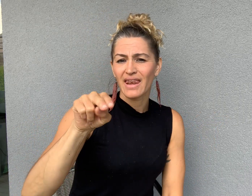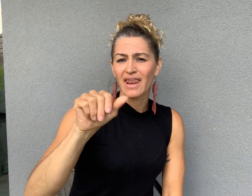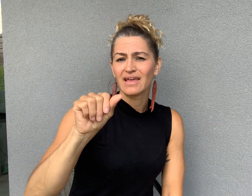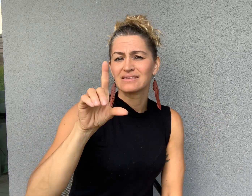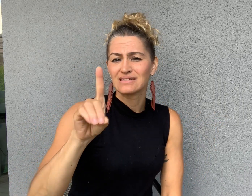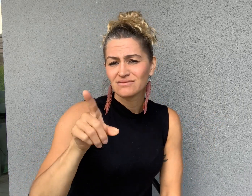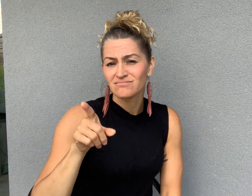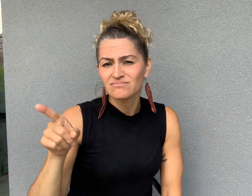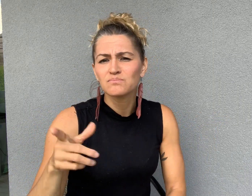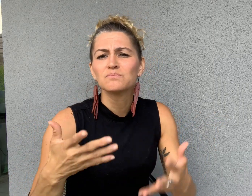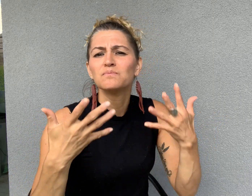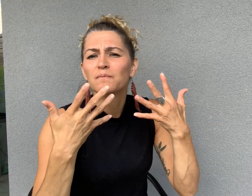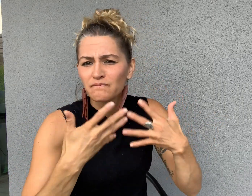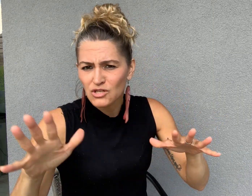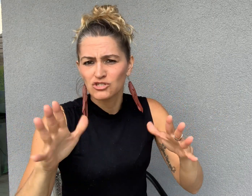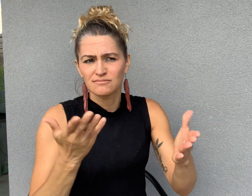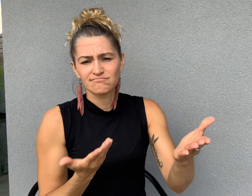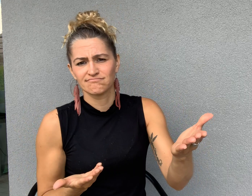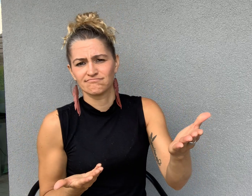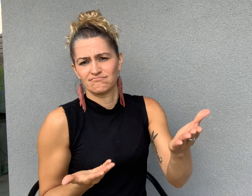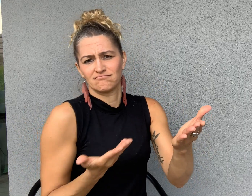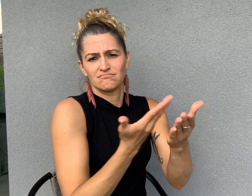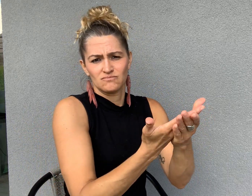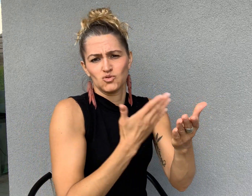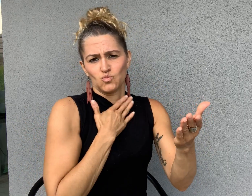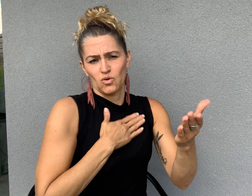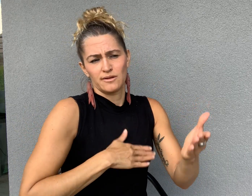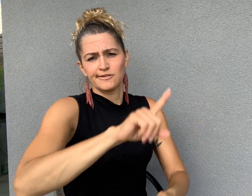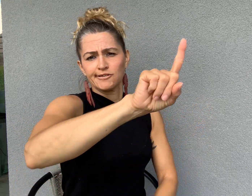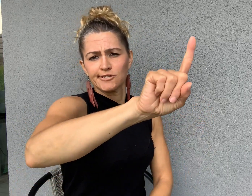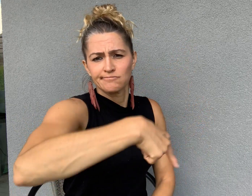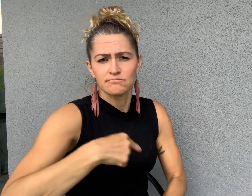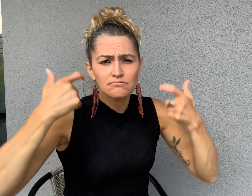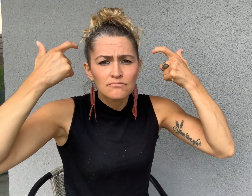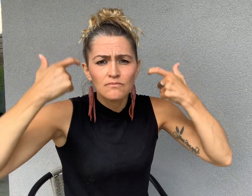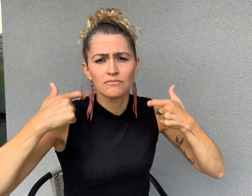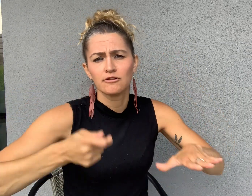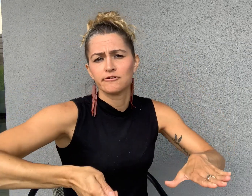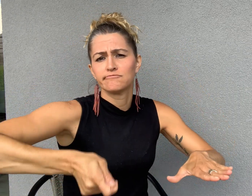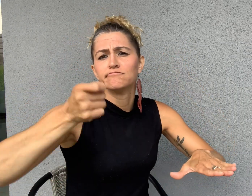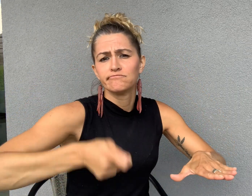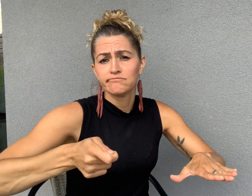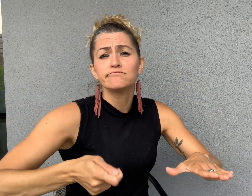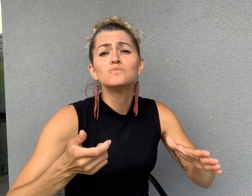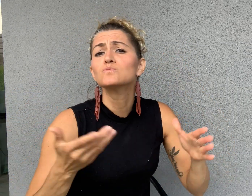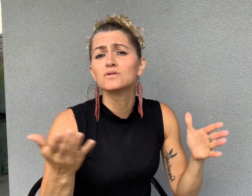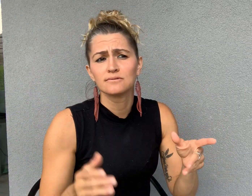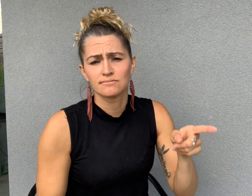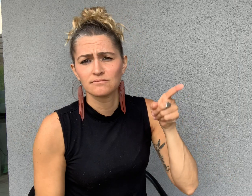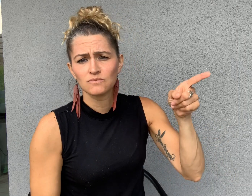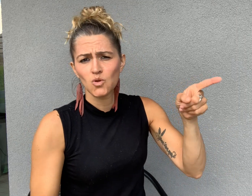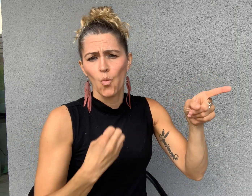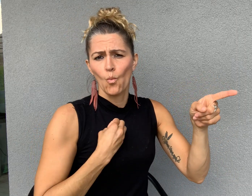in the United States filed a lawsuit against